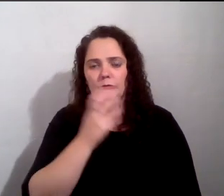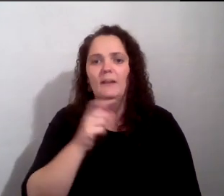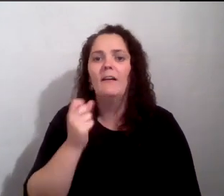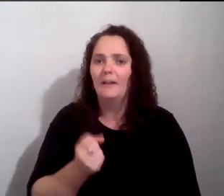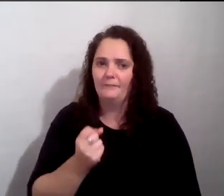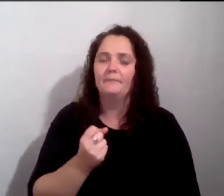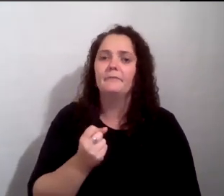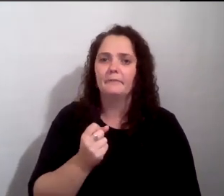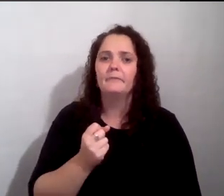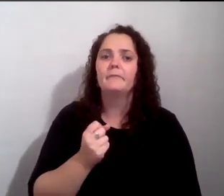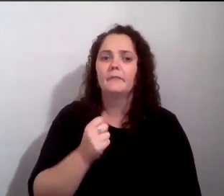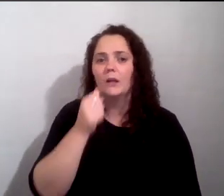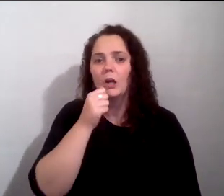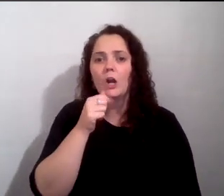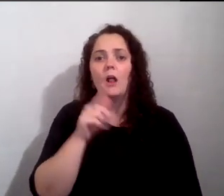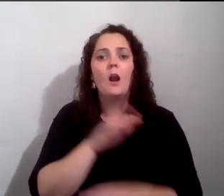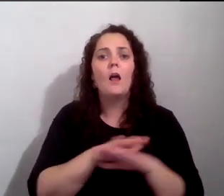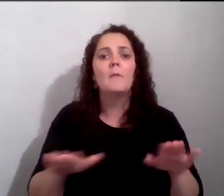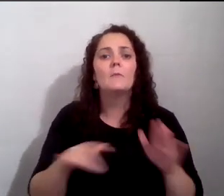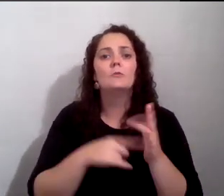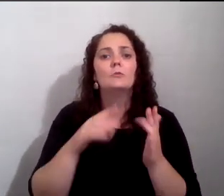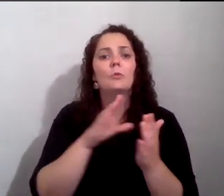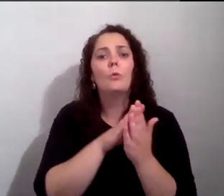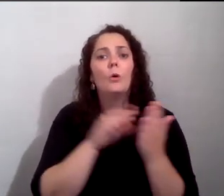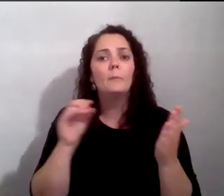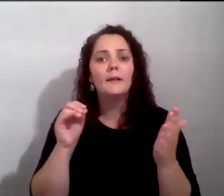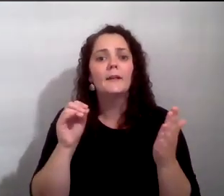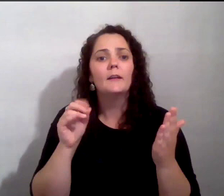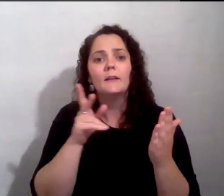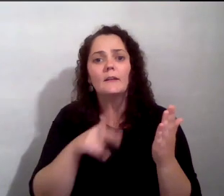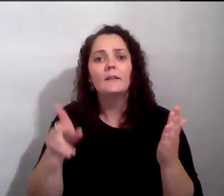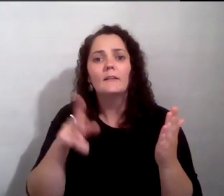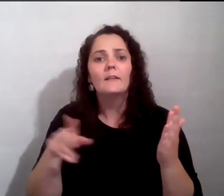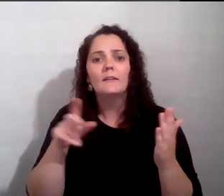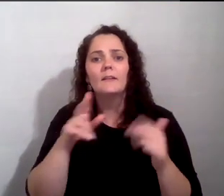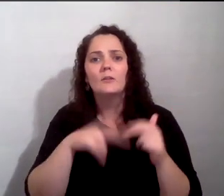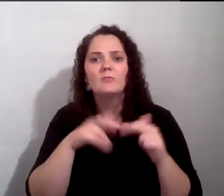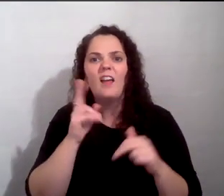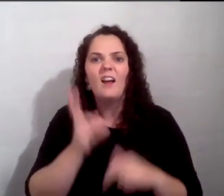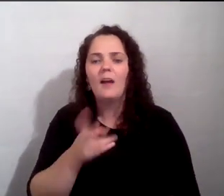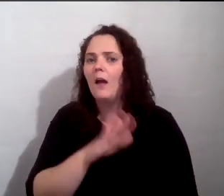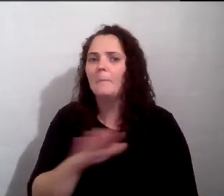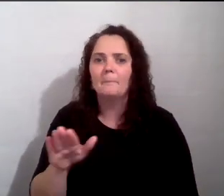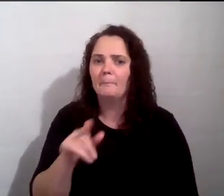side of the gallery and discuss the